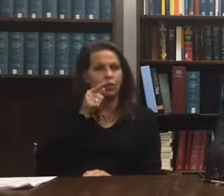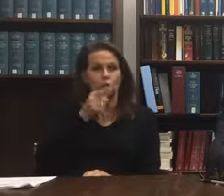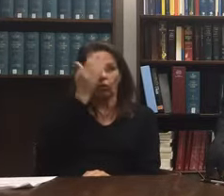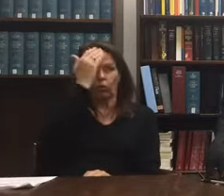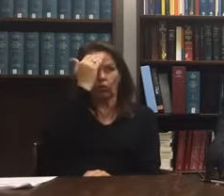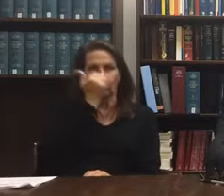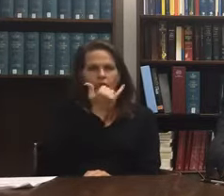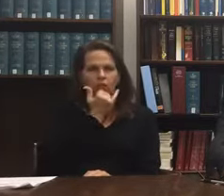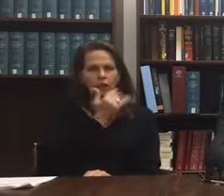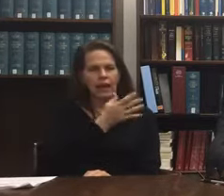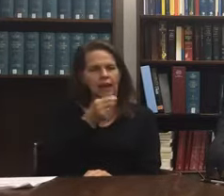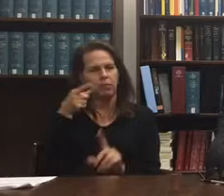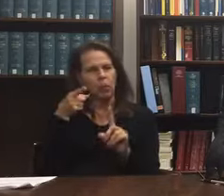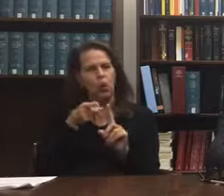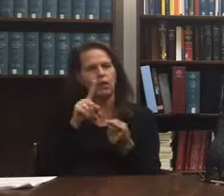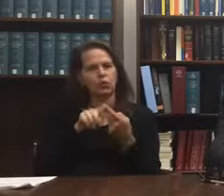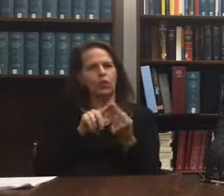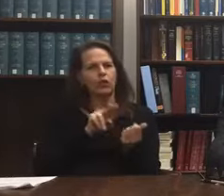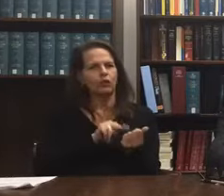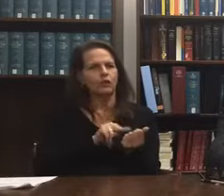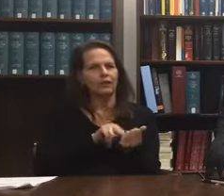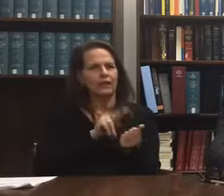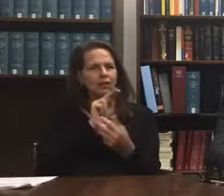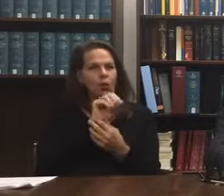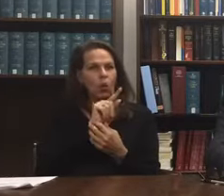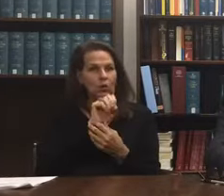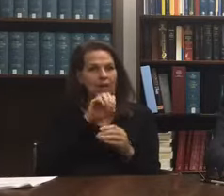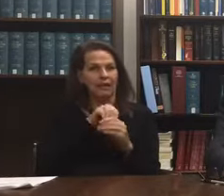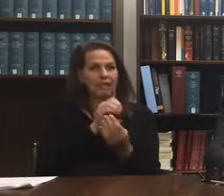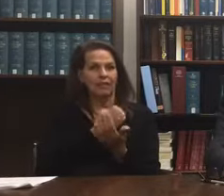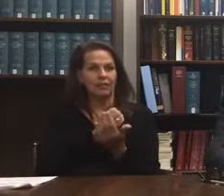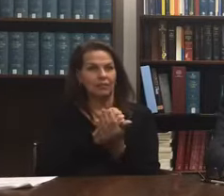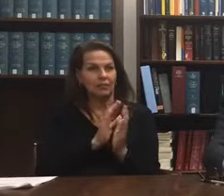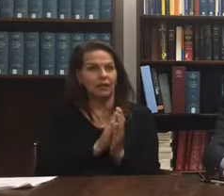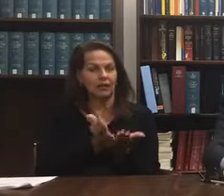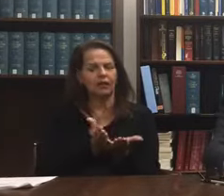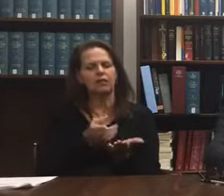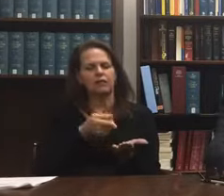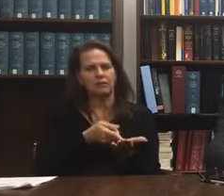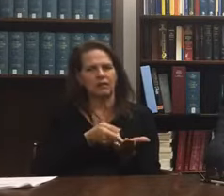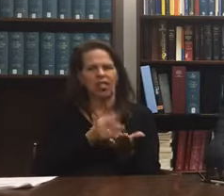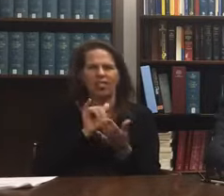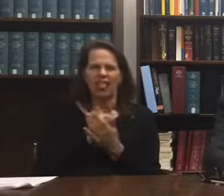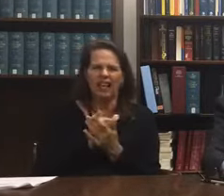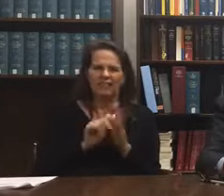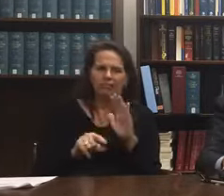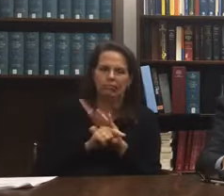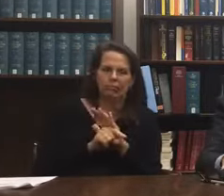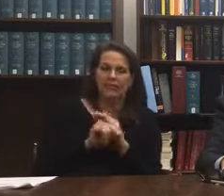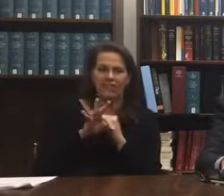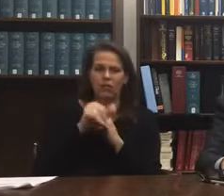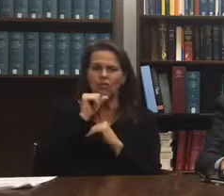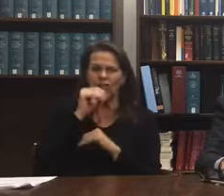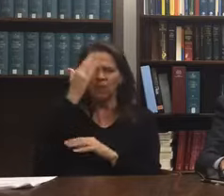can point to the nursing notes in the evidence packet that's a big advantage if you're not familiar with the documents and you can't say mmm that